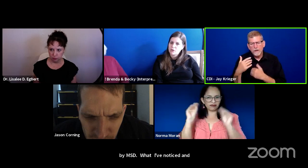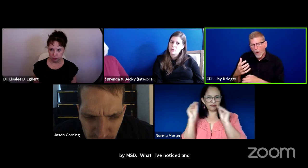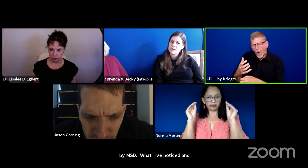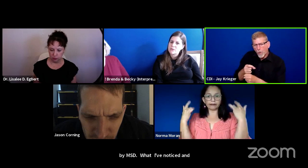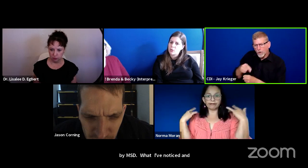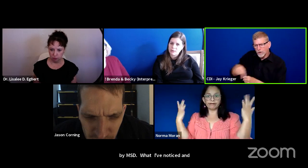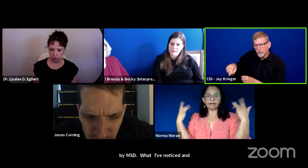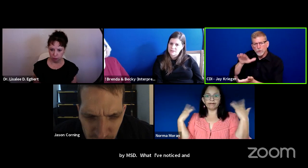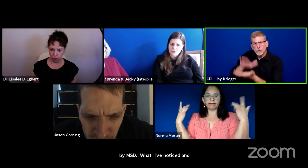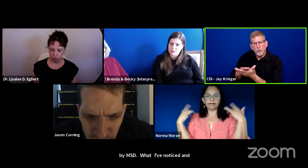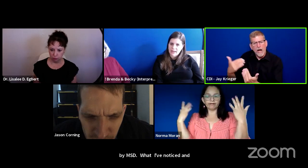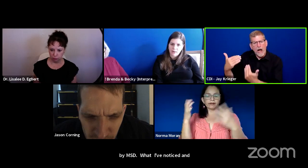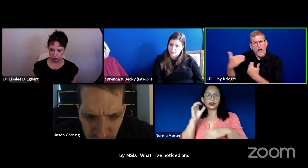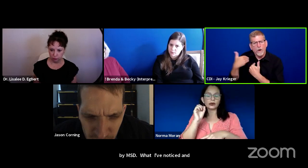No one is holding the school accountable.